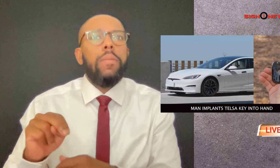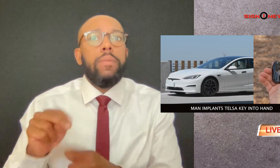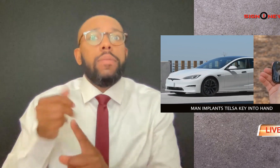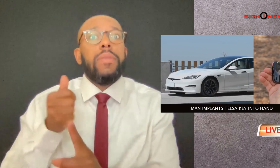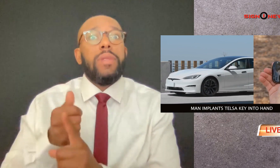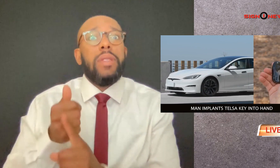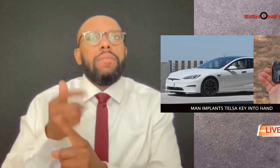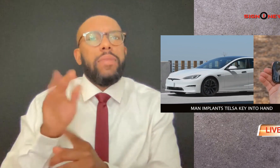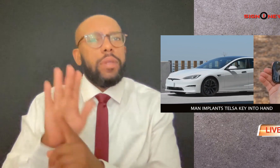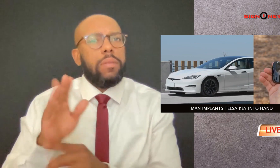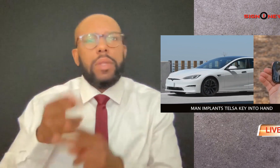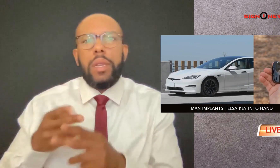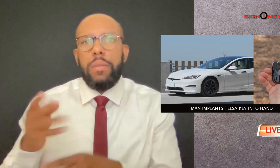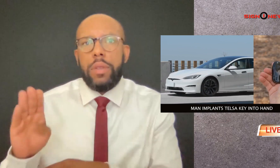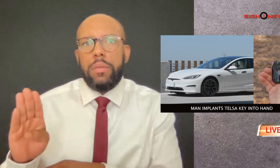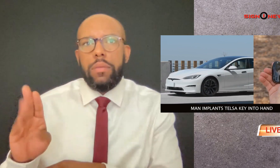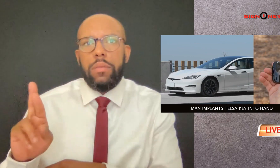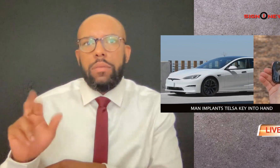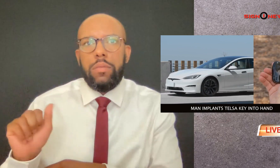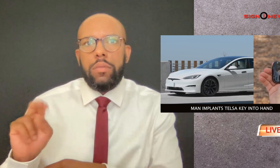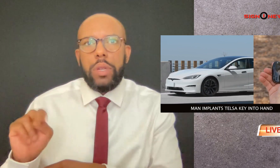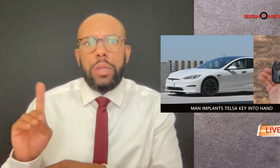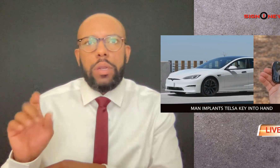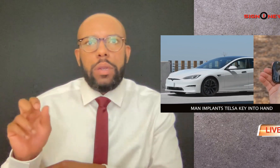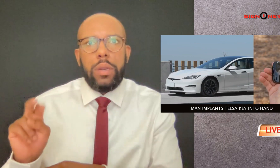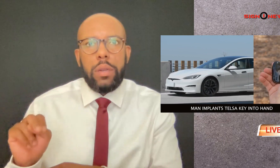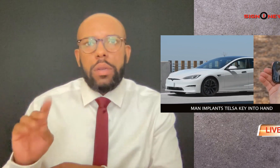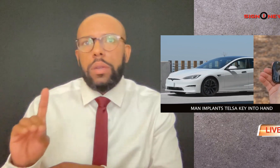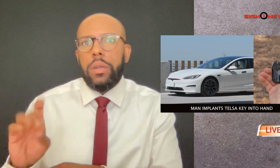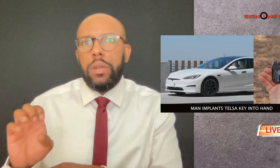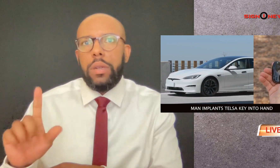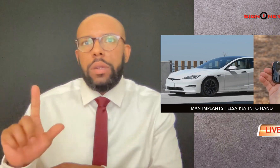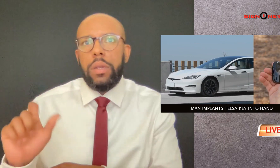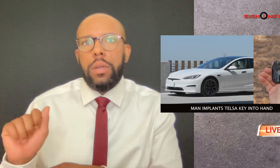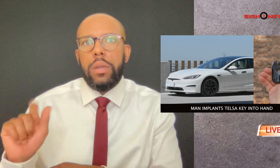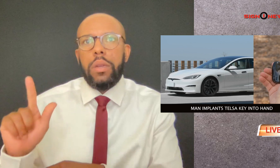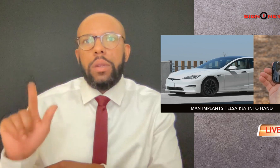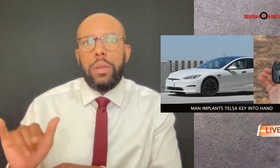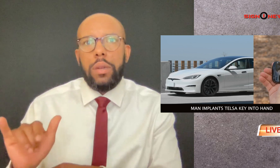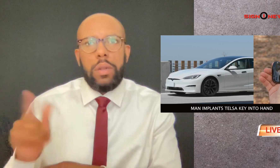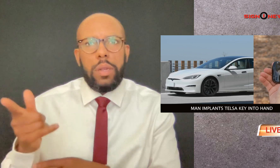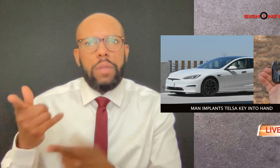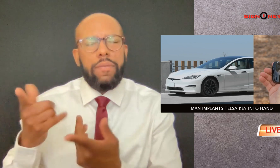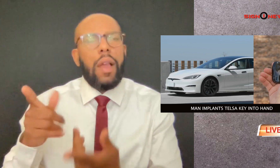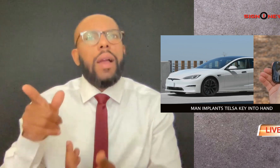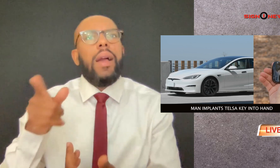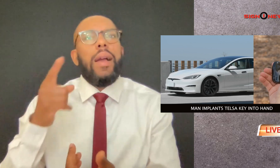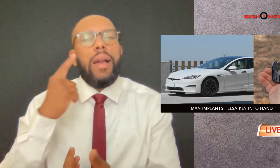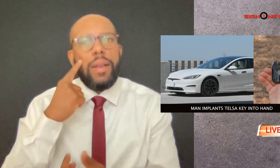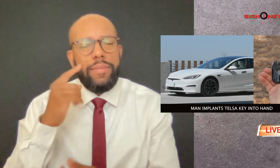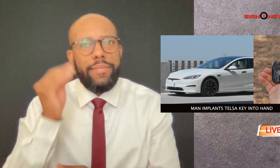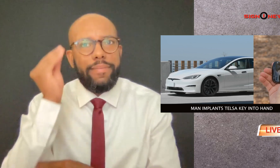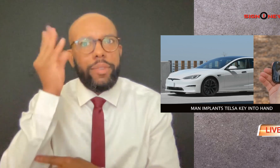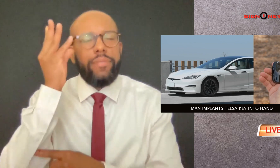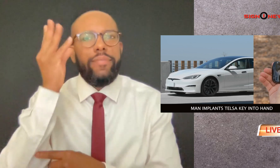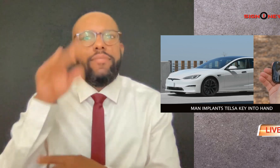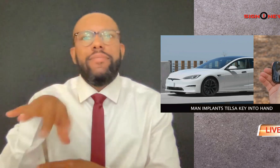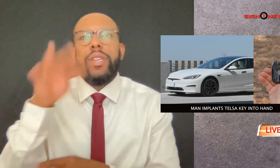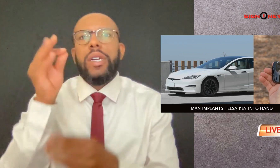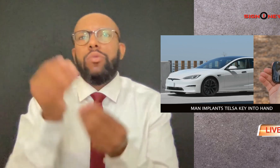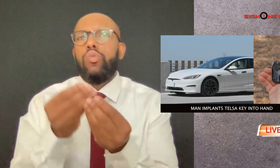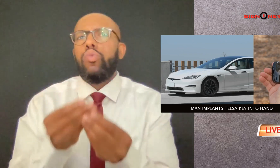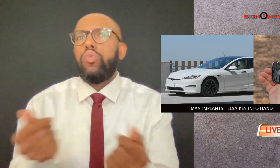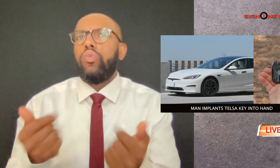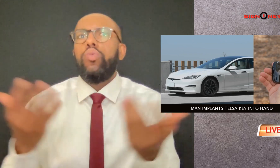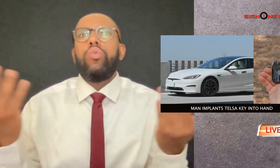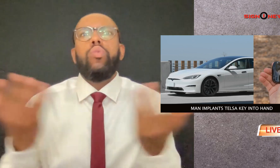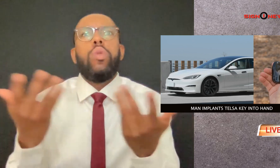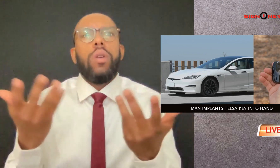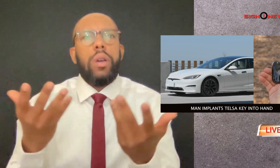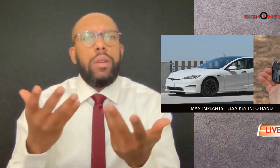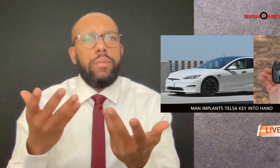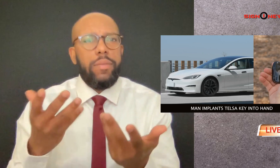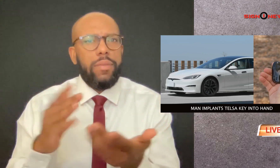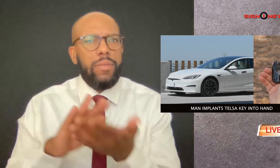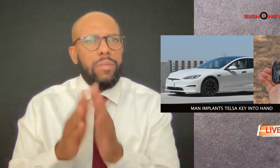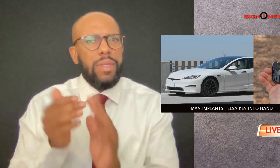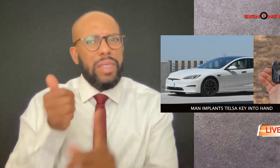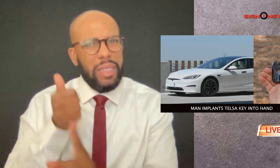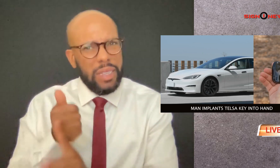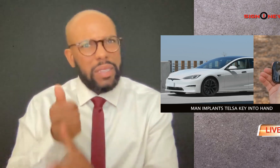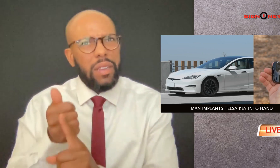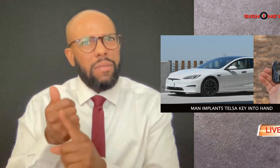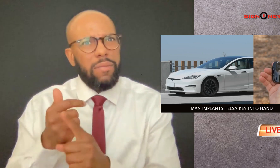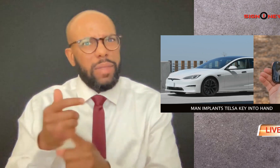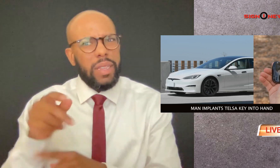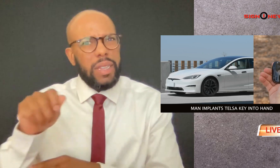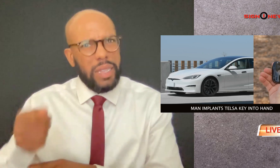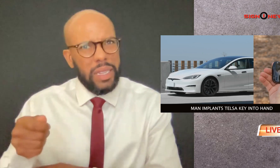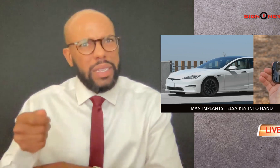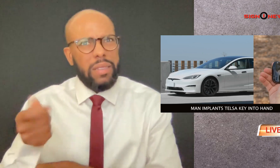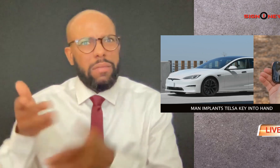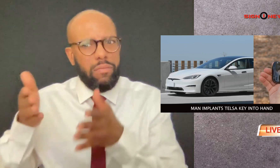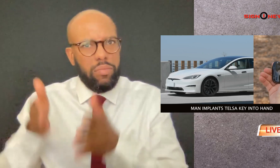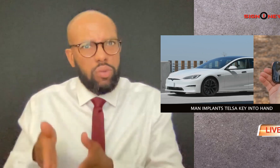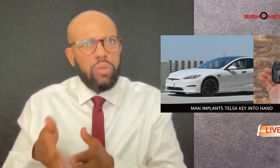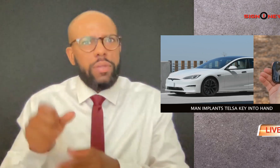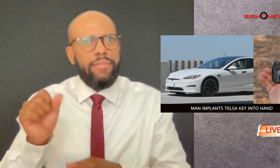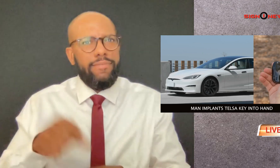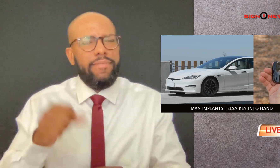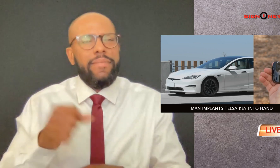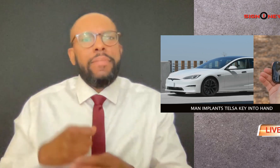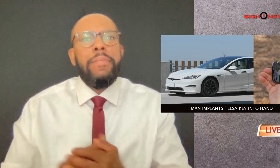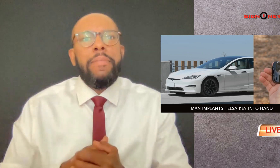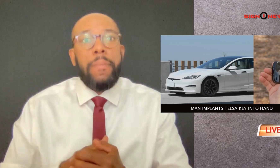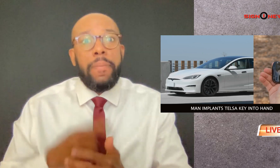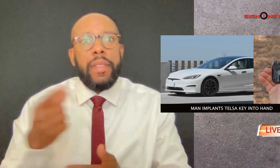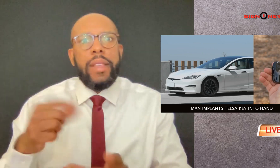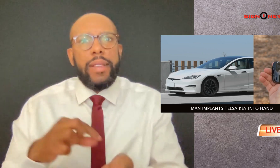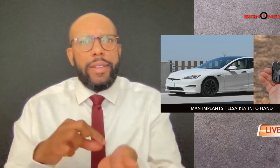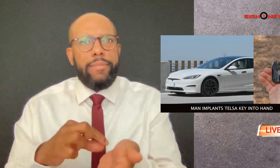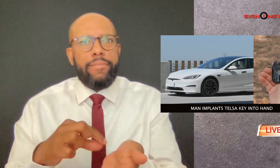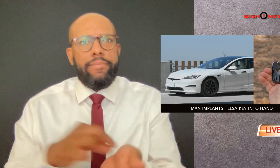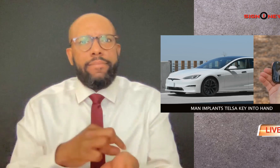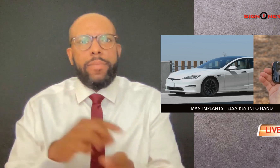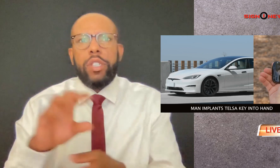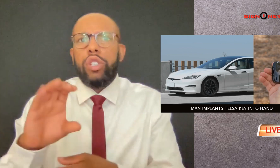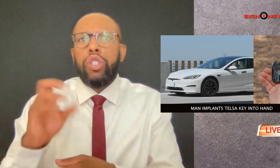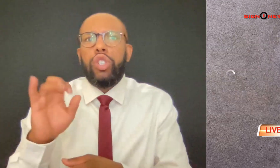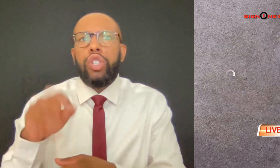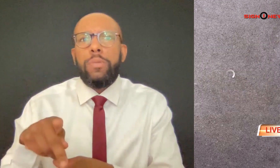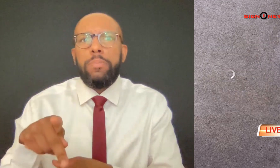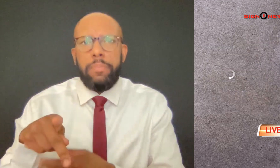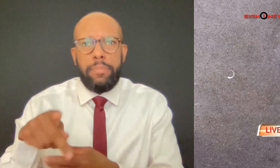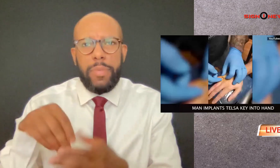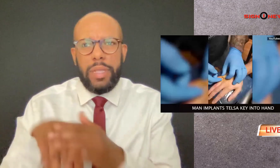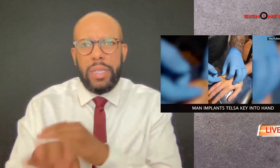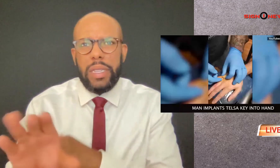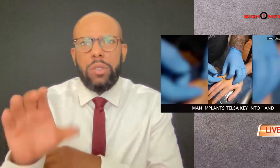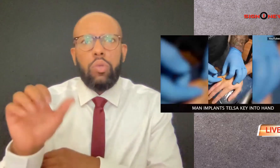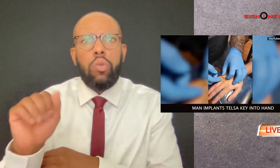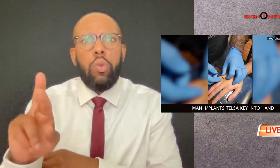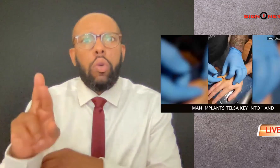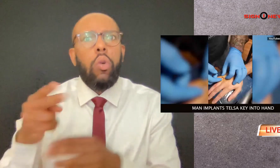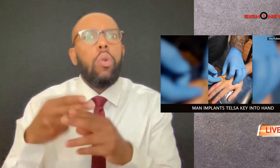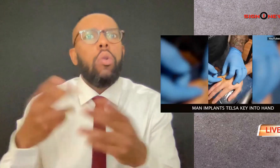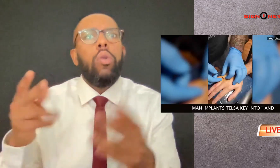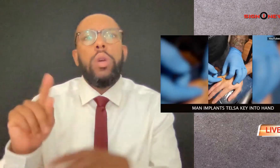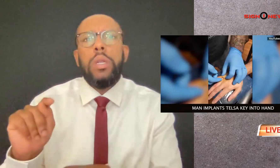well a Michigan man named Brandon Delaly solved that problem by turning himself into a key